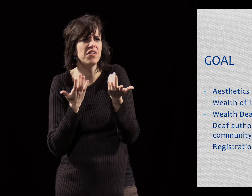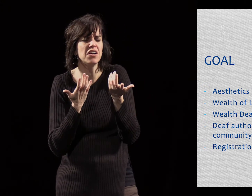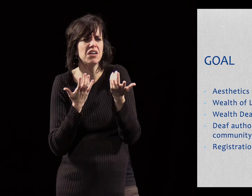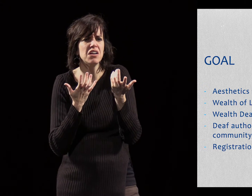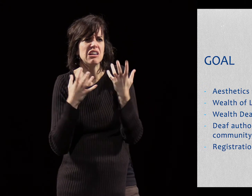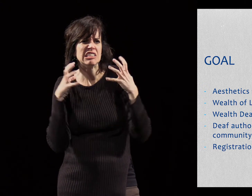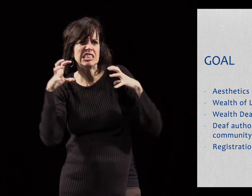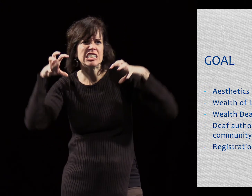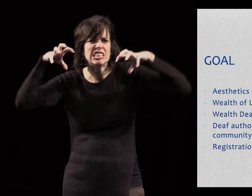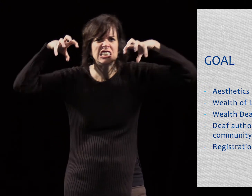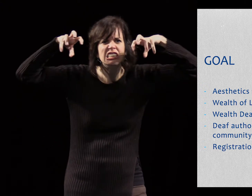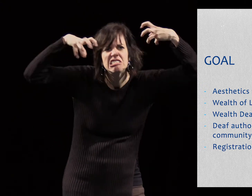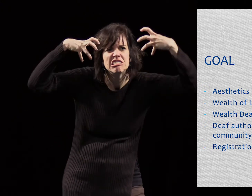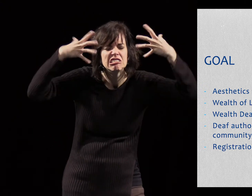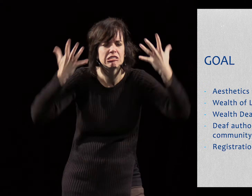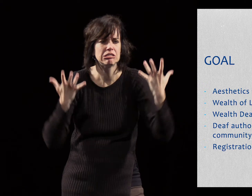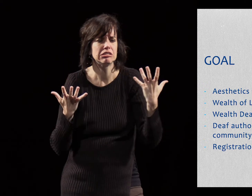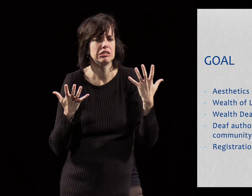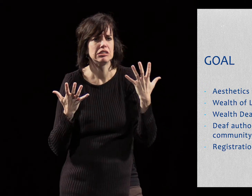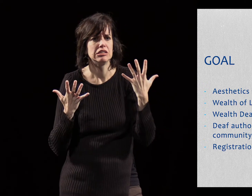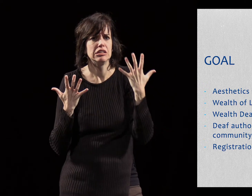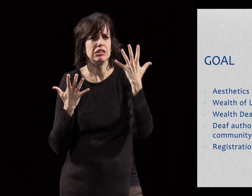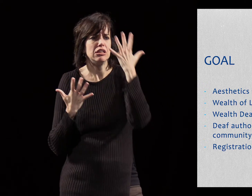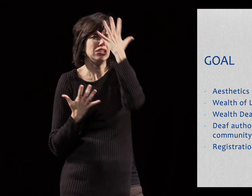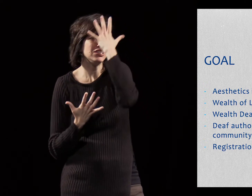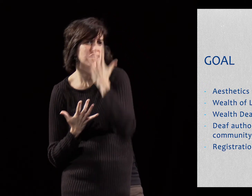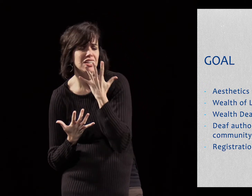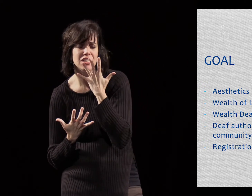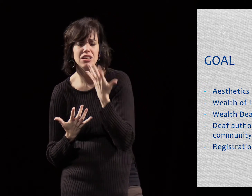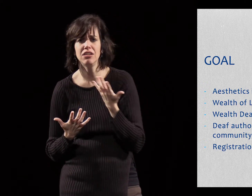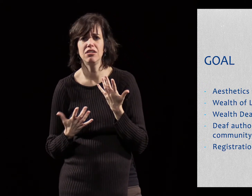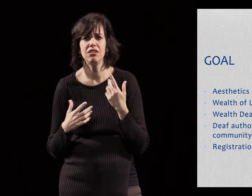Is it for politics, for love,